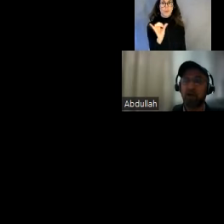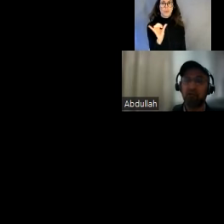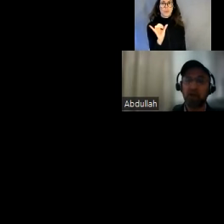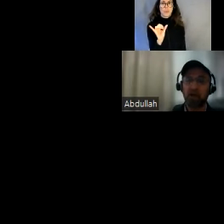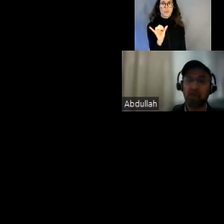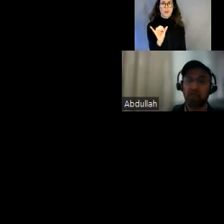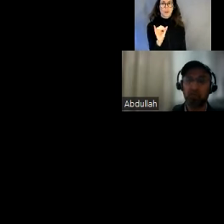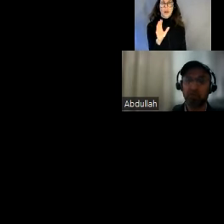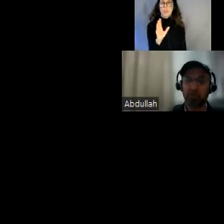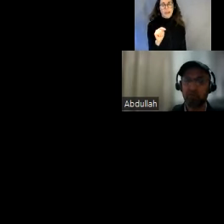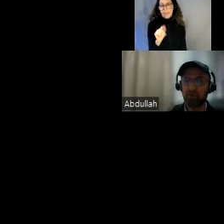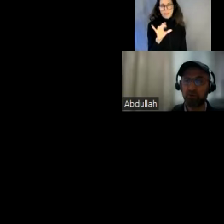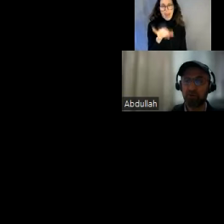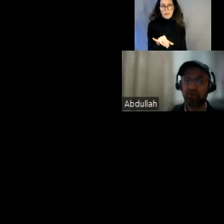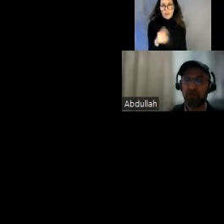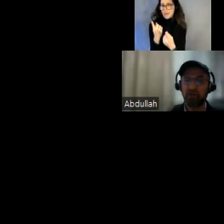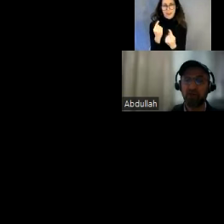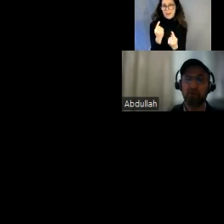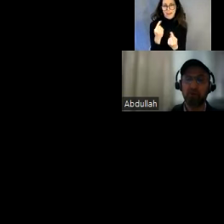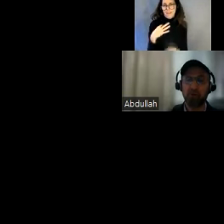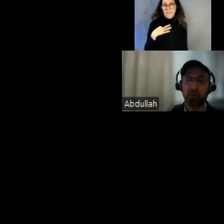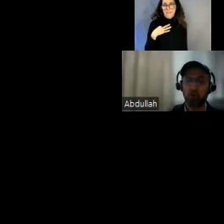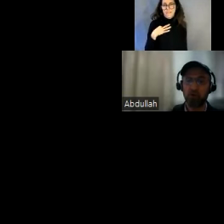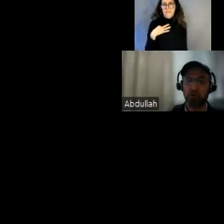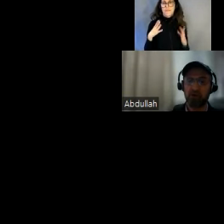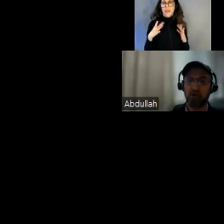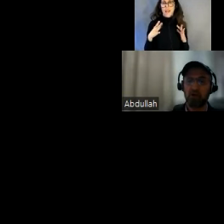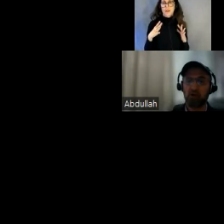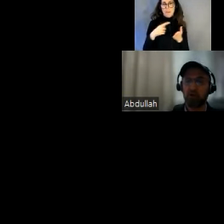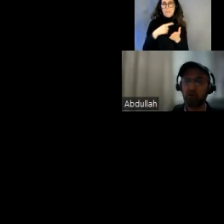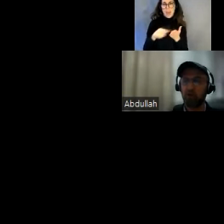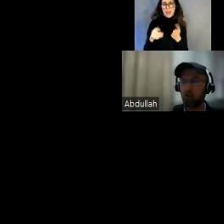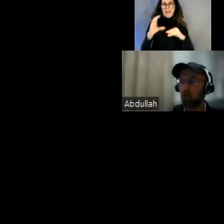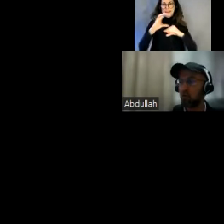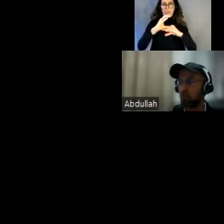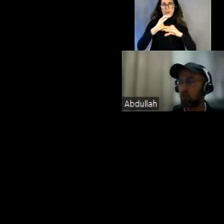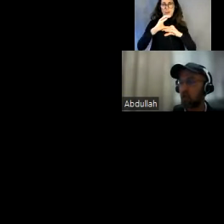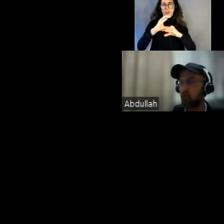managers pay their attendants, they add the